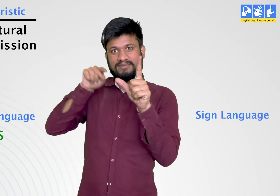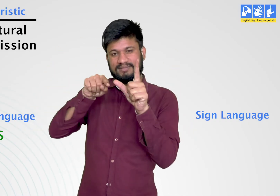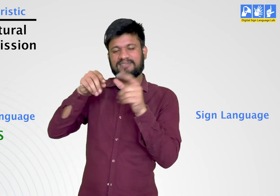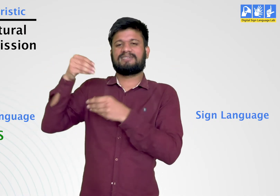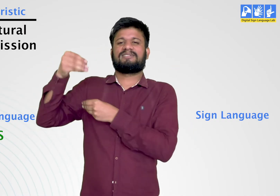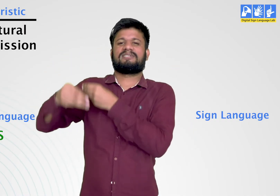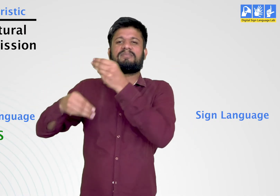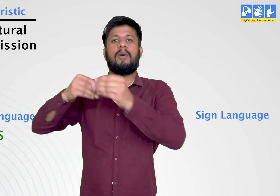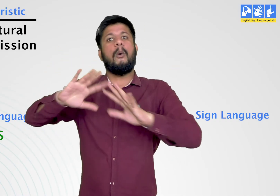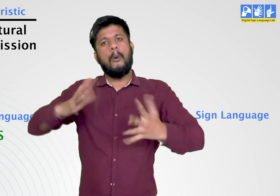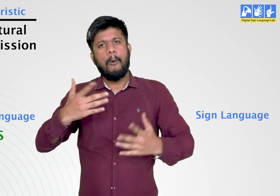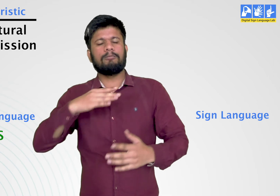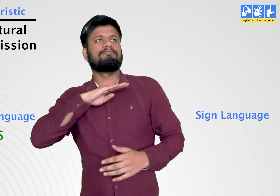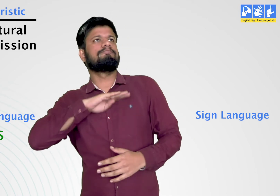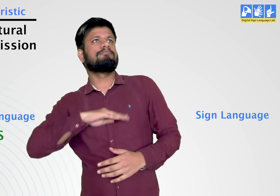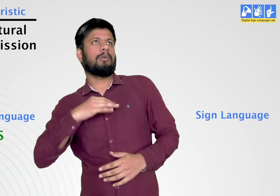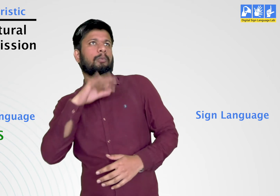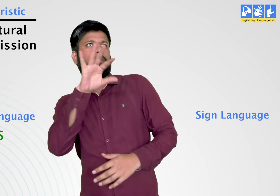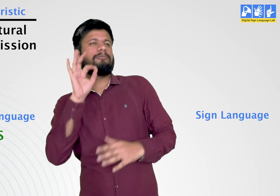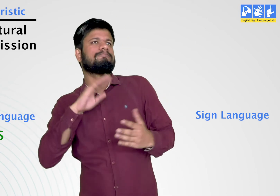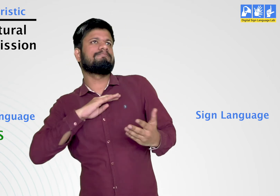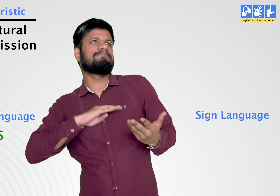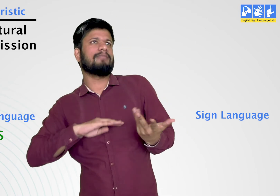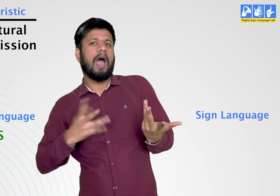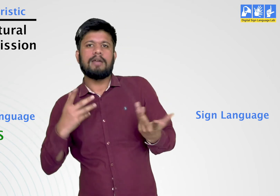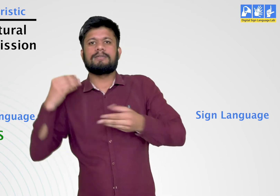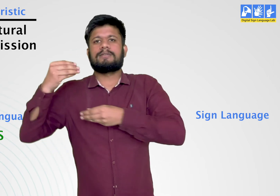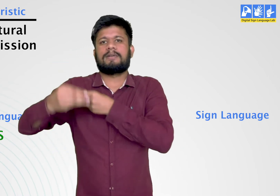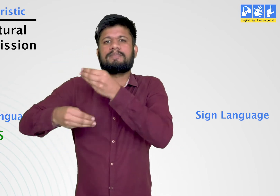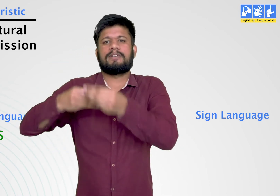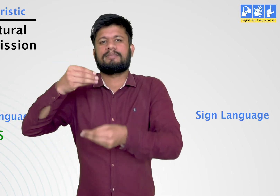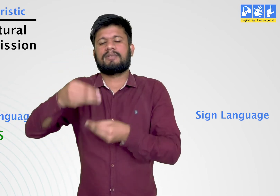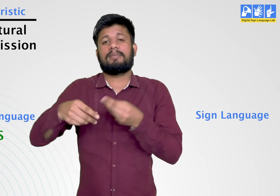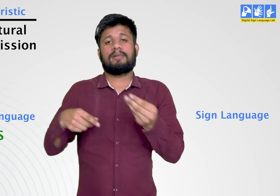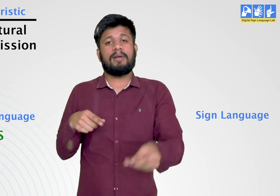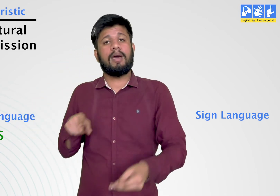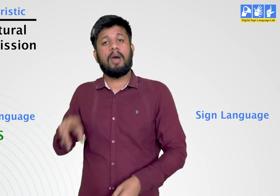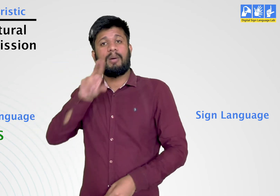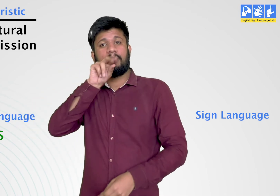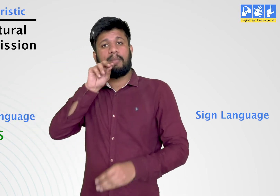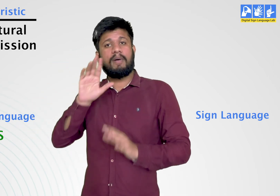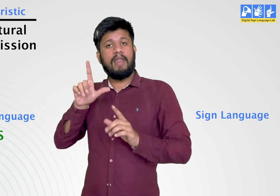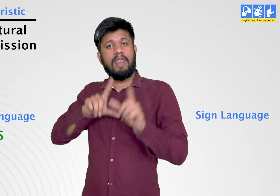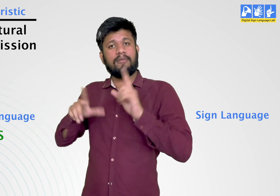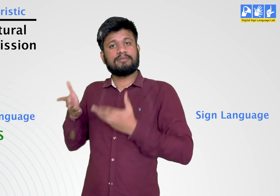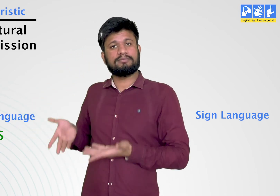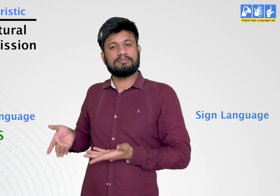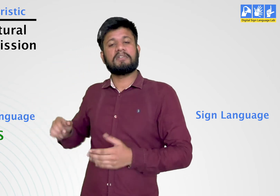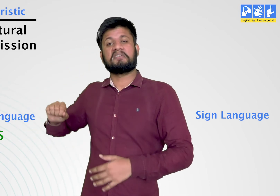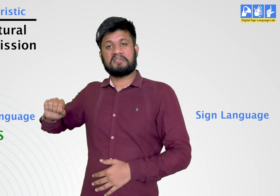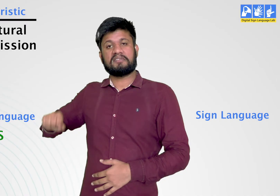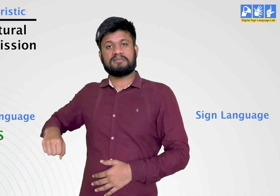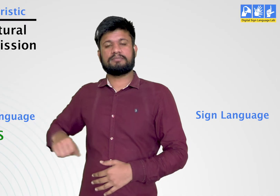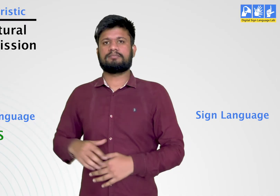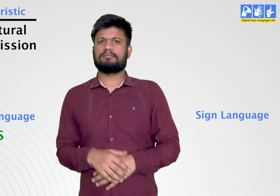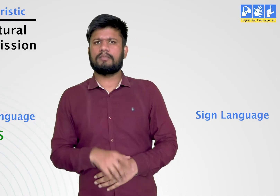Hence, there is cultural transmission in verbal language.